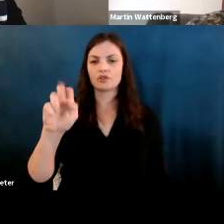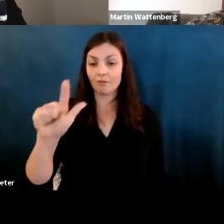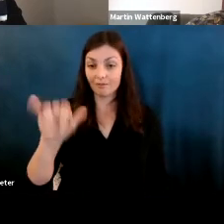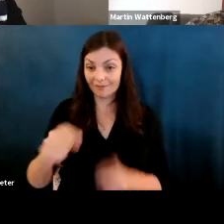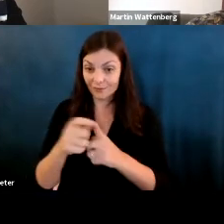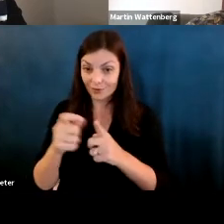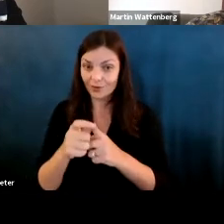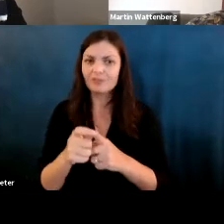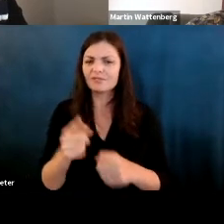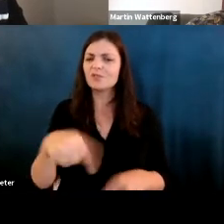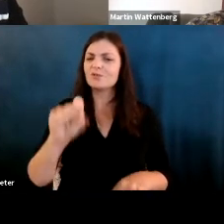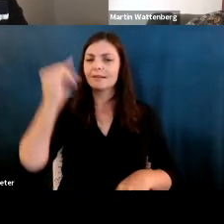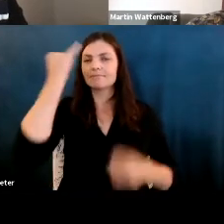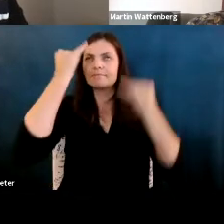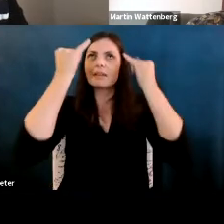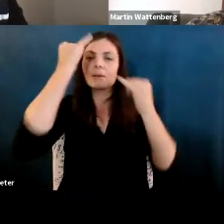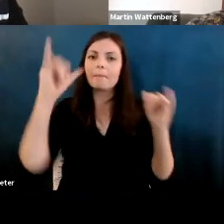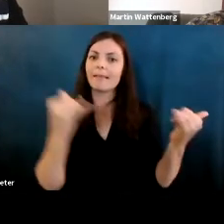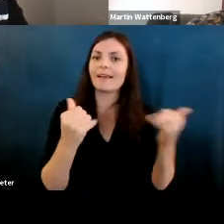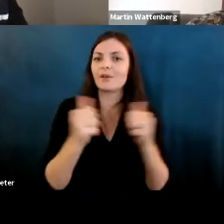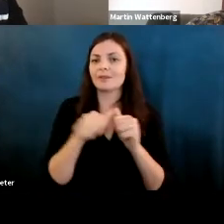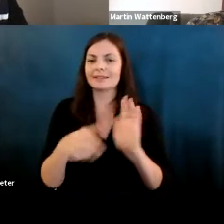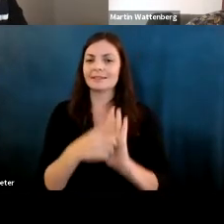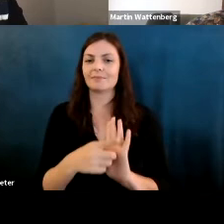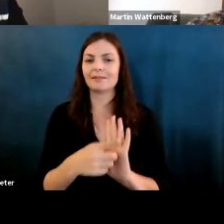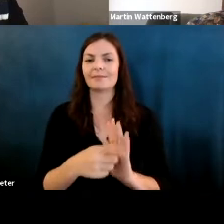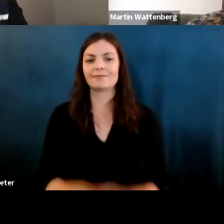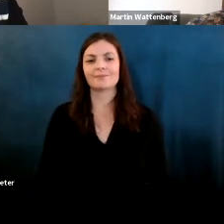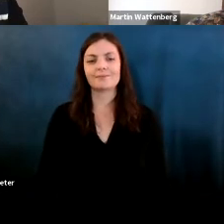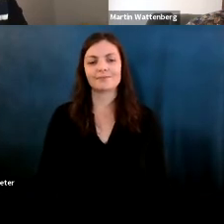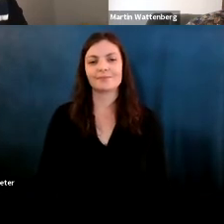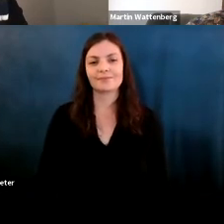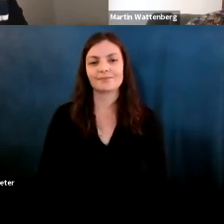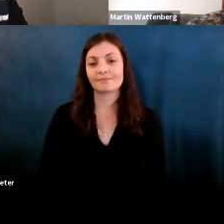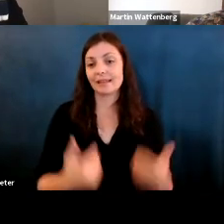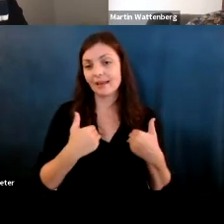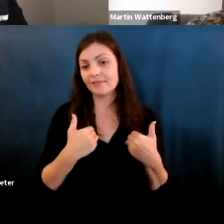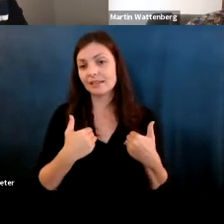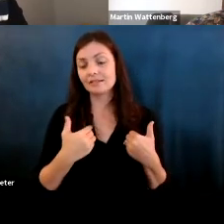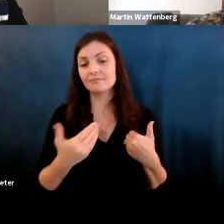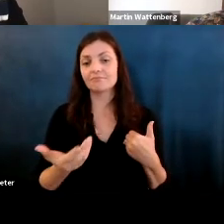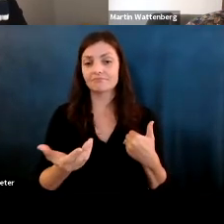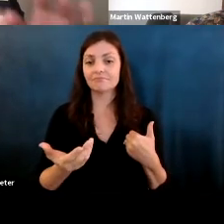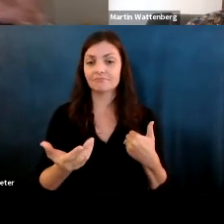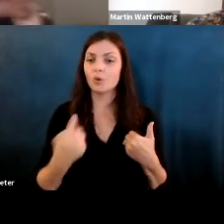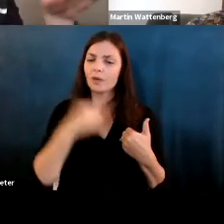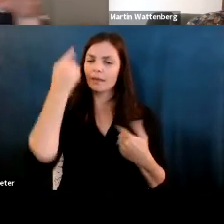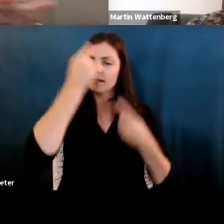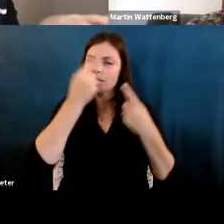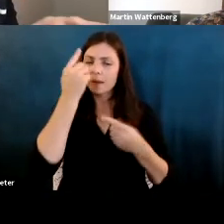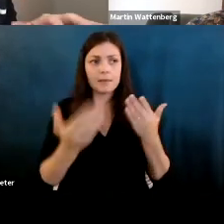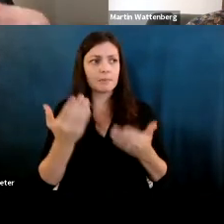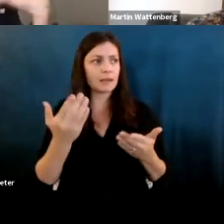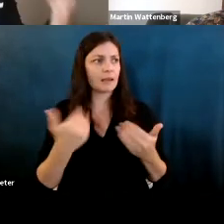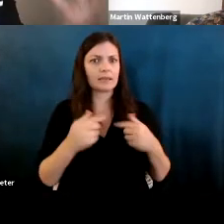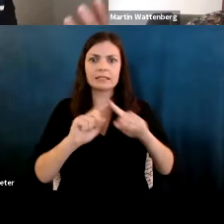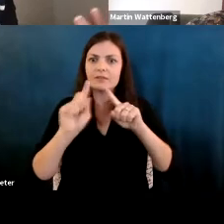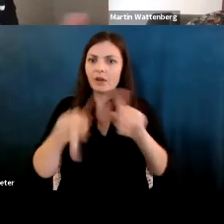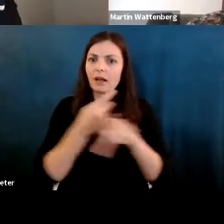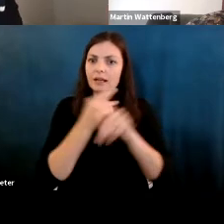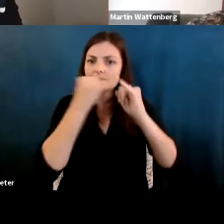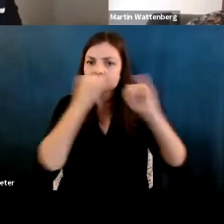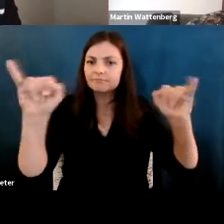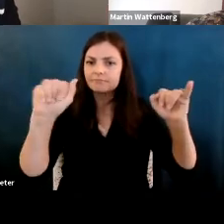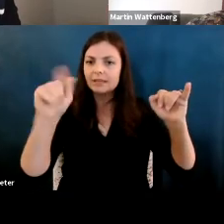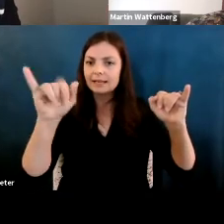Fernanda Viegas: With this DEMO and you know and having you know, at some point we also thought about having different kinds of axes letting people create their own axes.